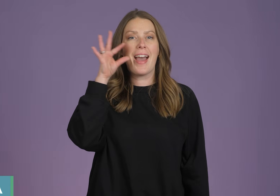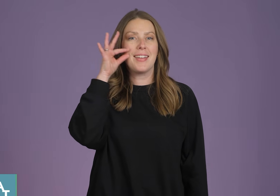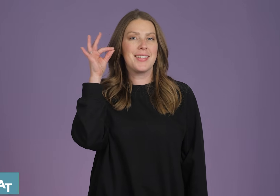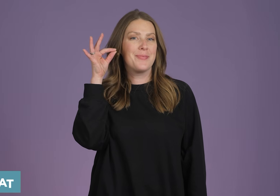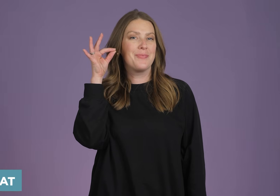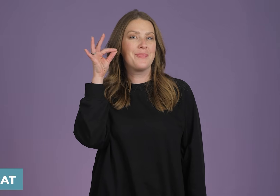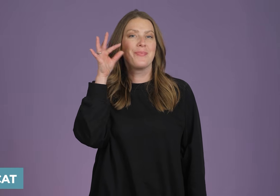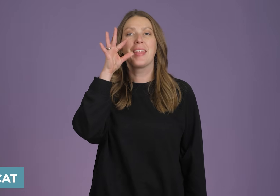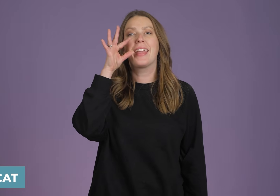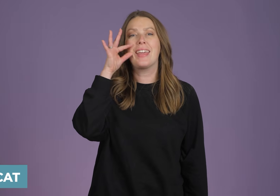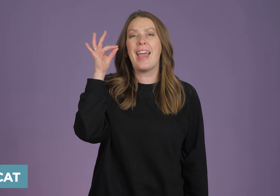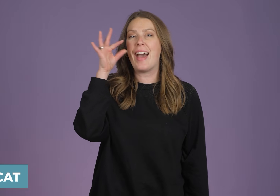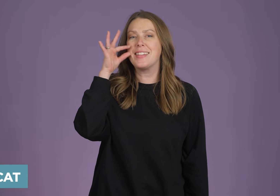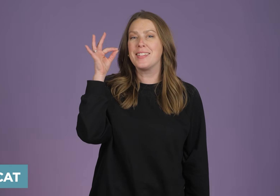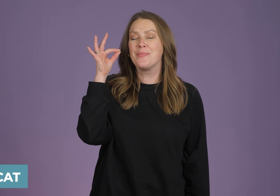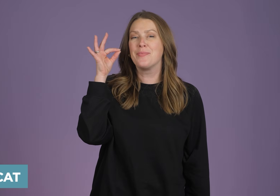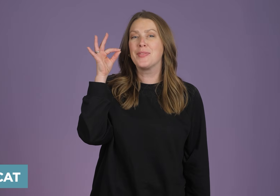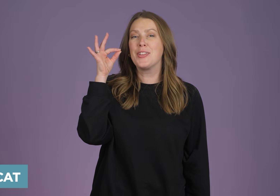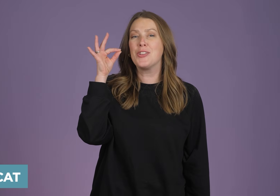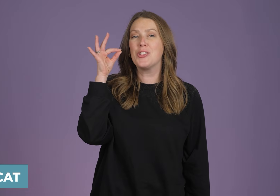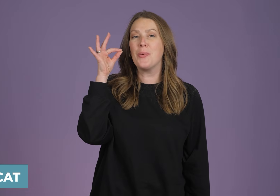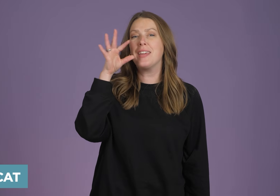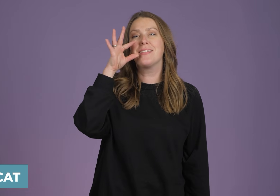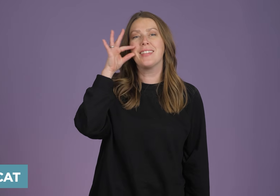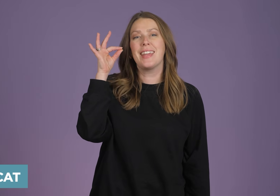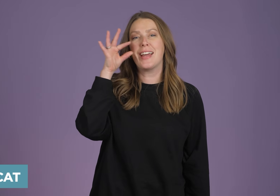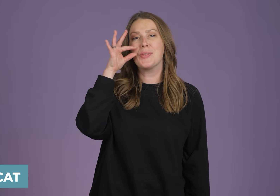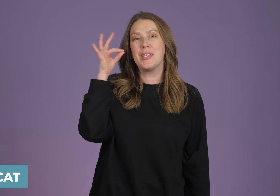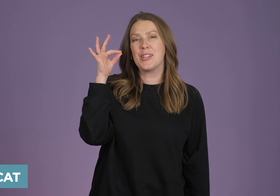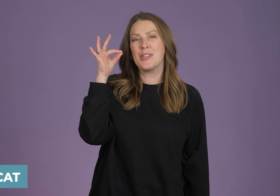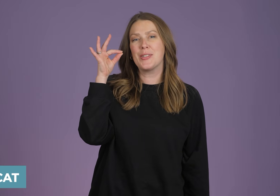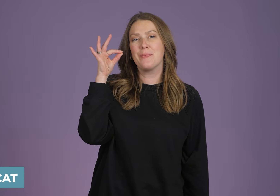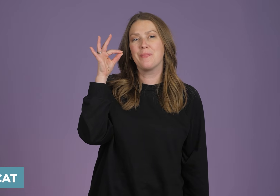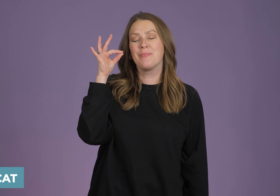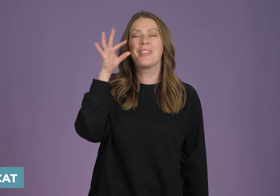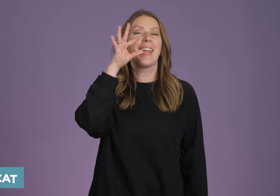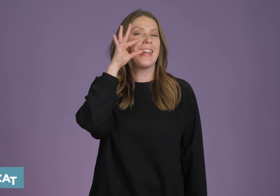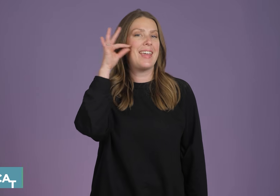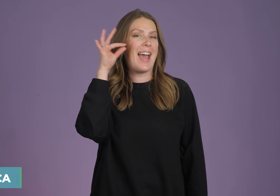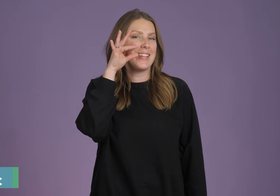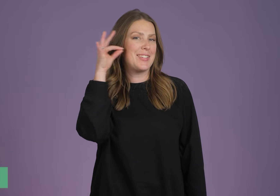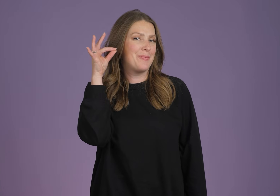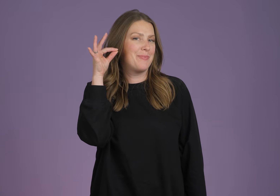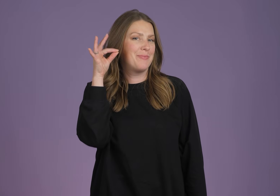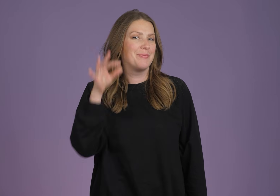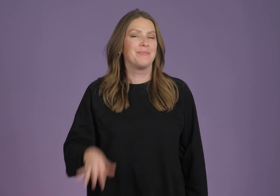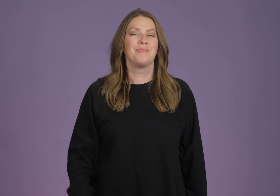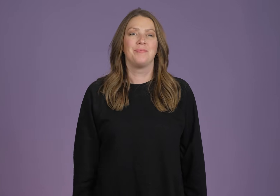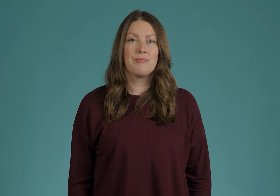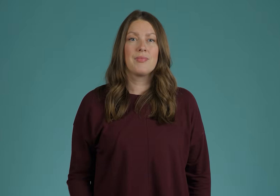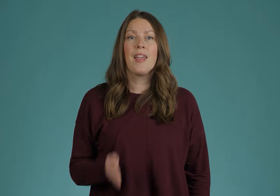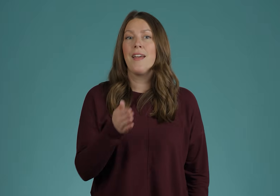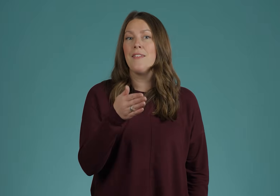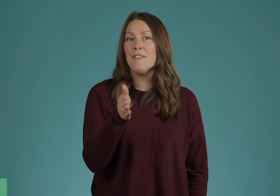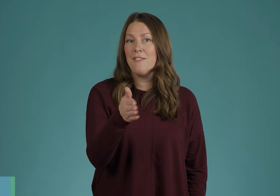Cat. Cat. You're showing the cat's